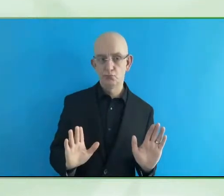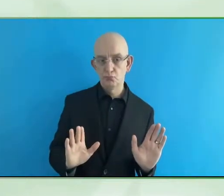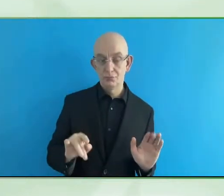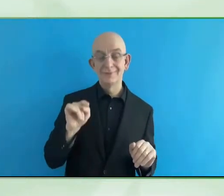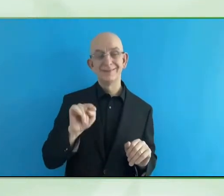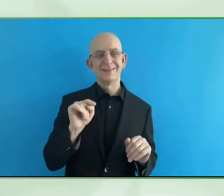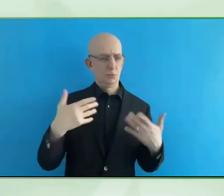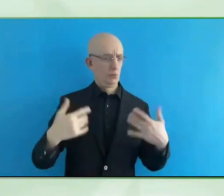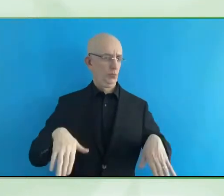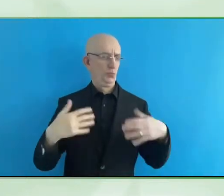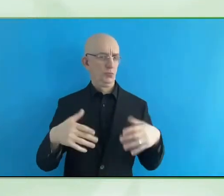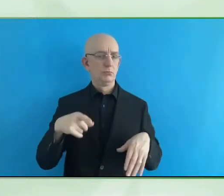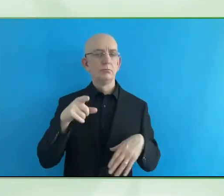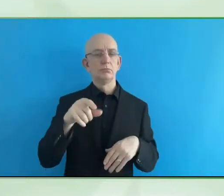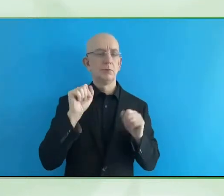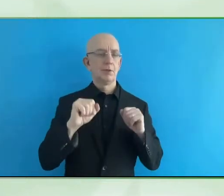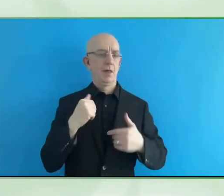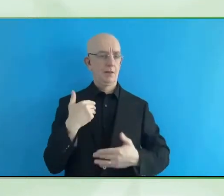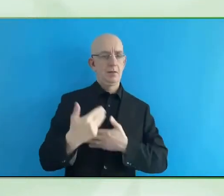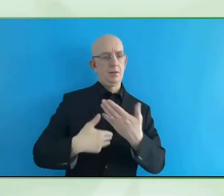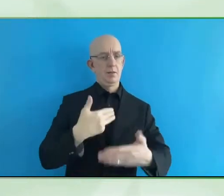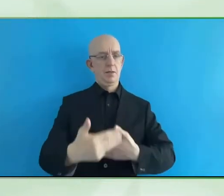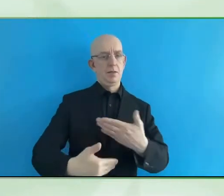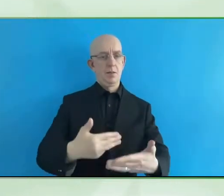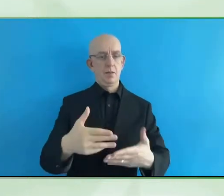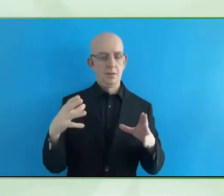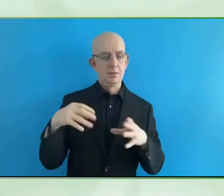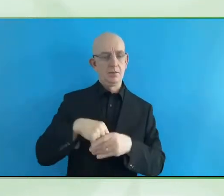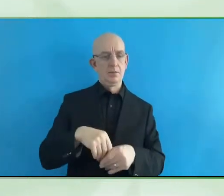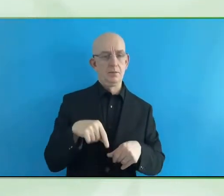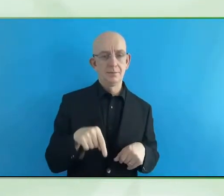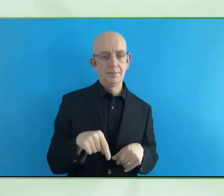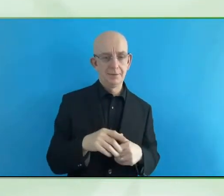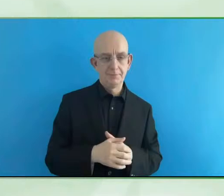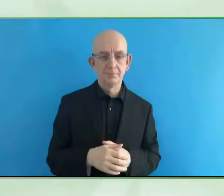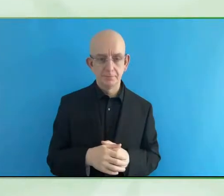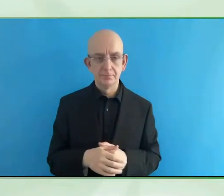When you talk about adaptability, it is something very specific.